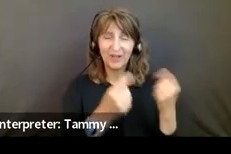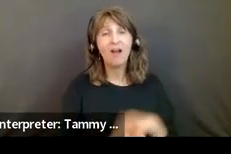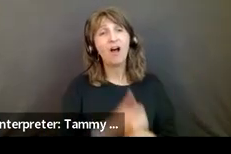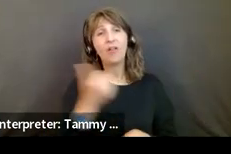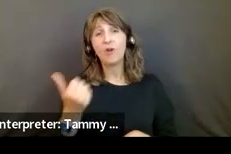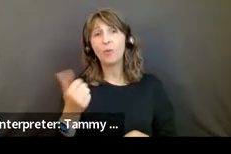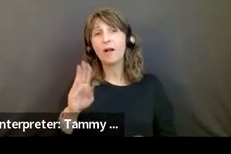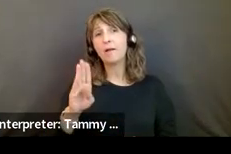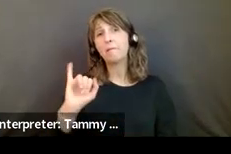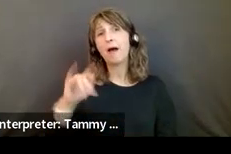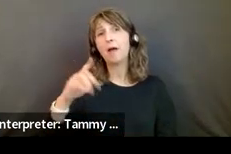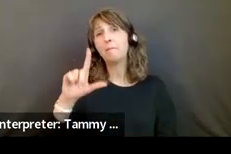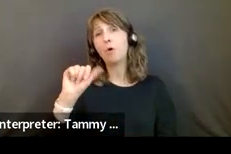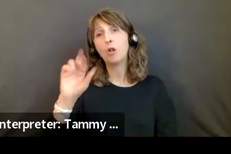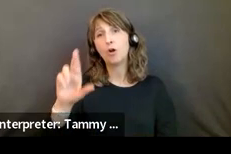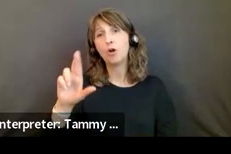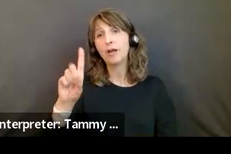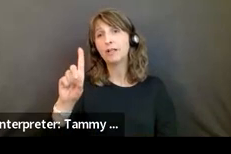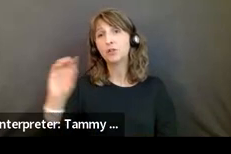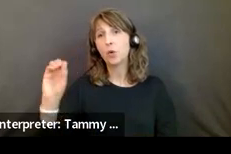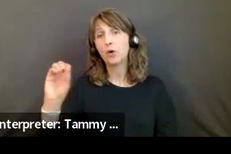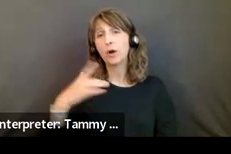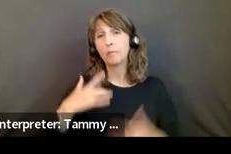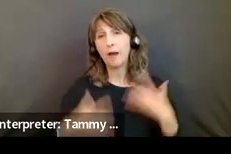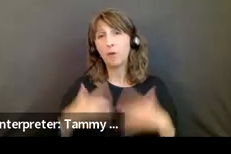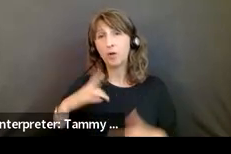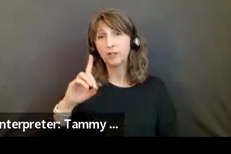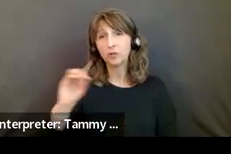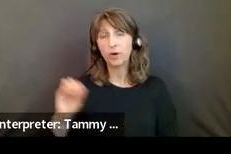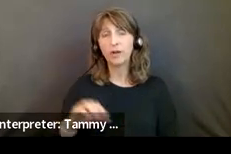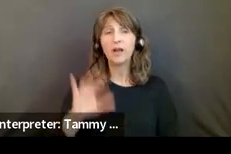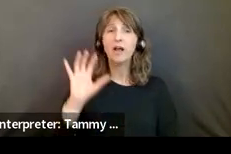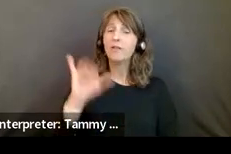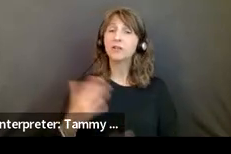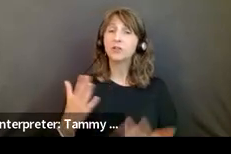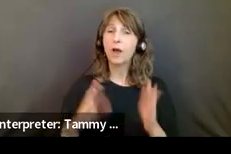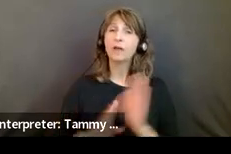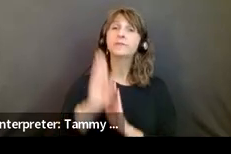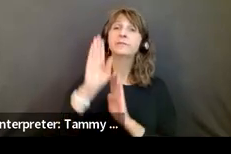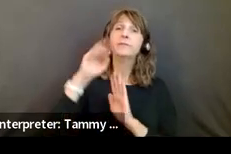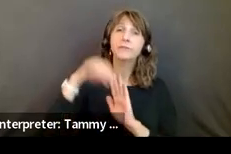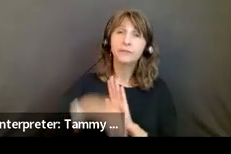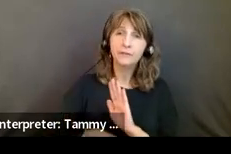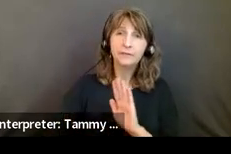So bipolar, this are involved a period of extreme mood swings and that can range from depressed episodes where the individual feels very low.